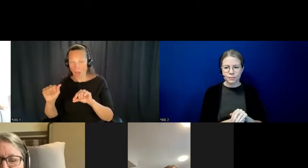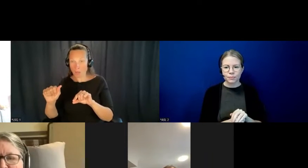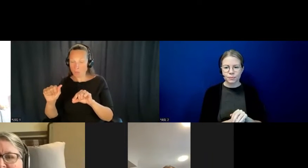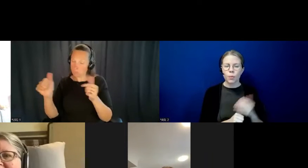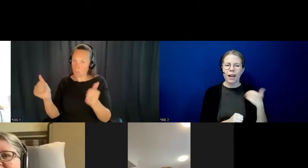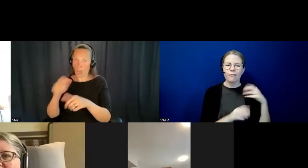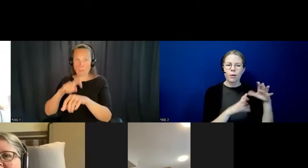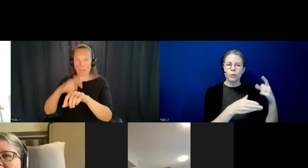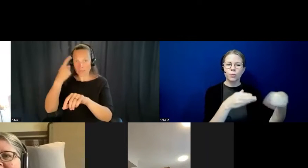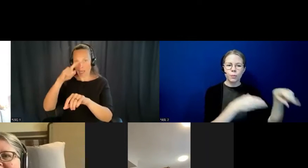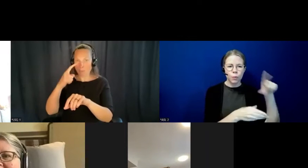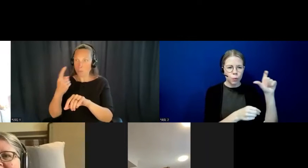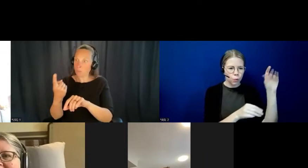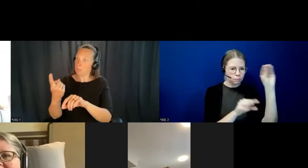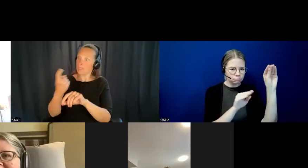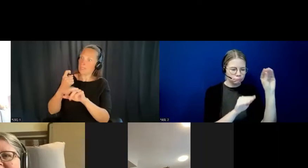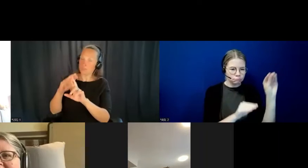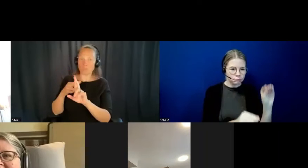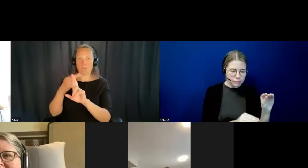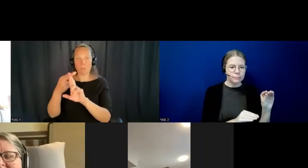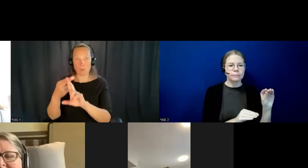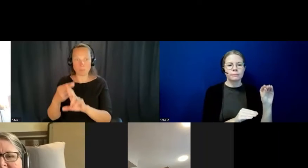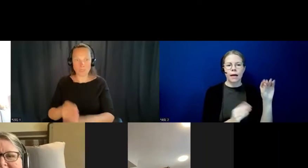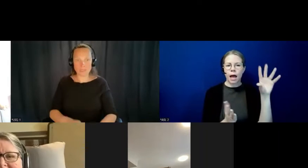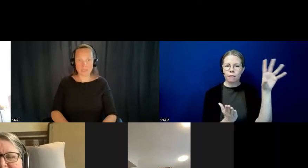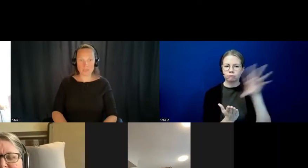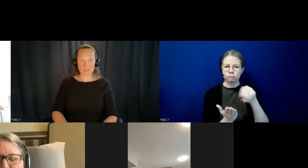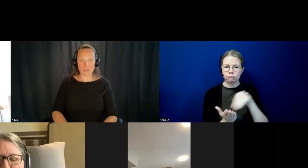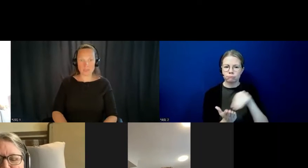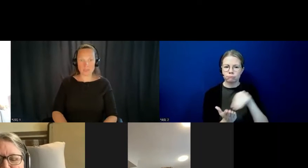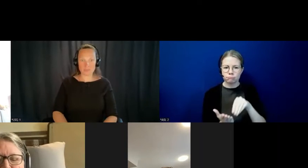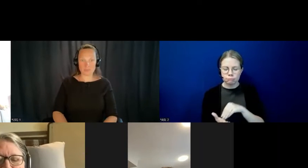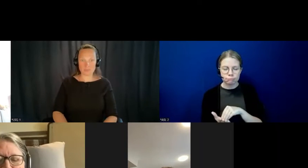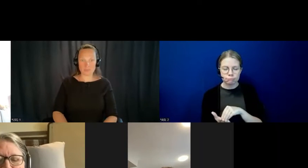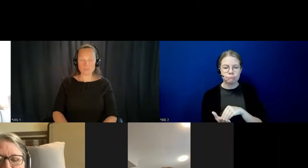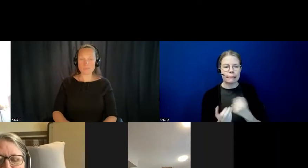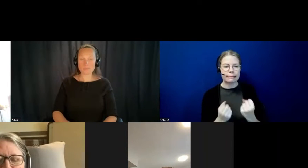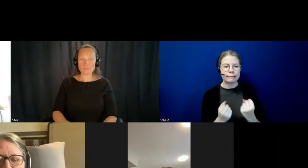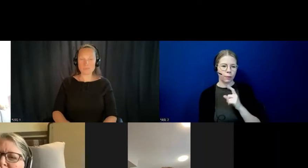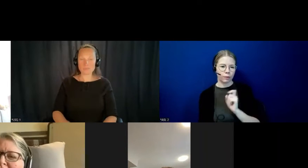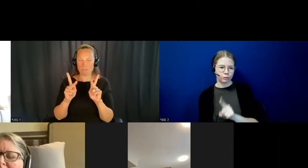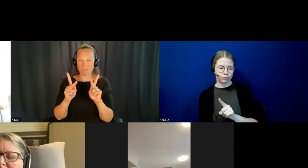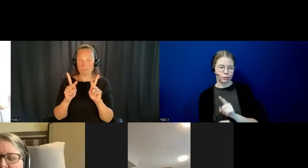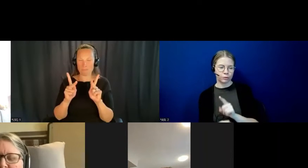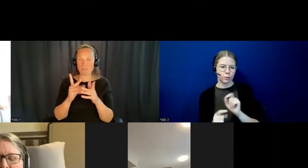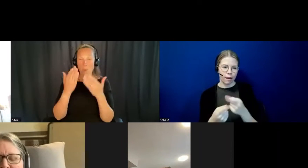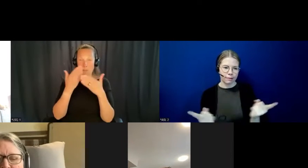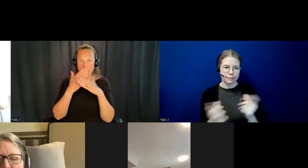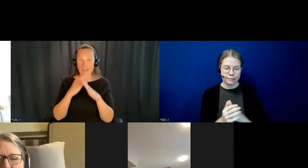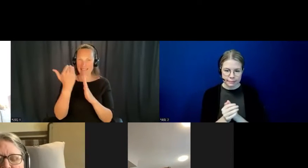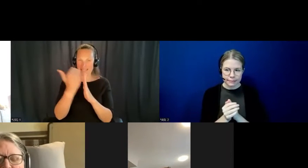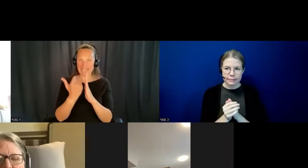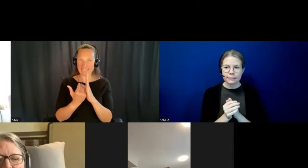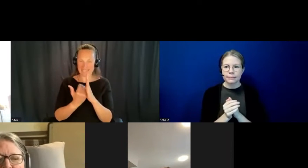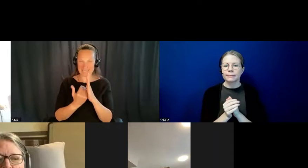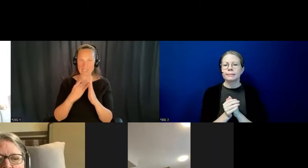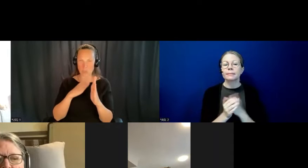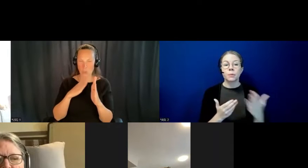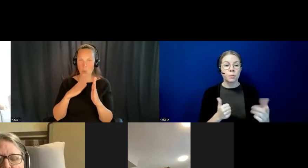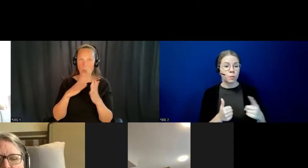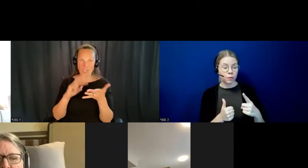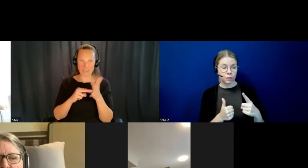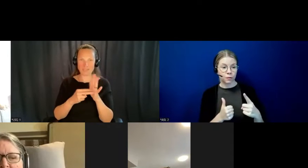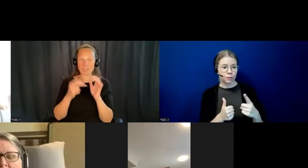TO ME IN CHAT SO THAT I CAN SAY IT TO YOU. SO THE FIRST QUESTION THAT WE HEAR FROM A LOT OF PEOPLE,